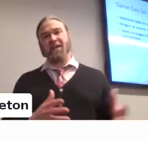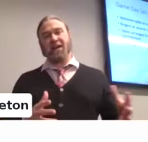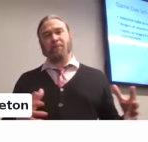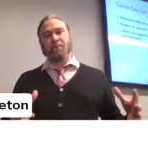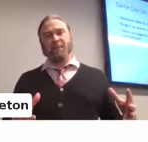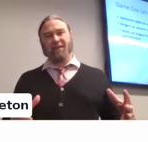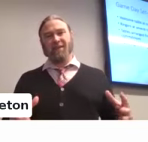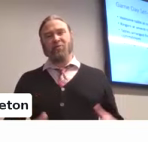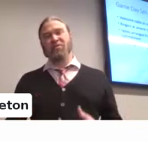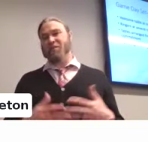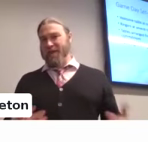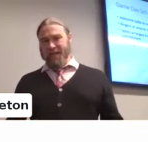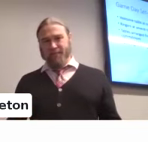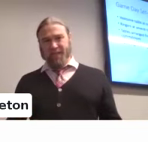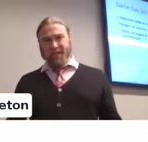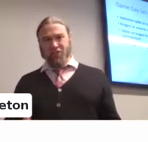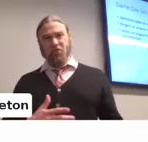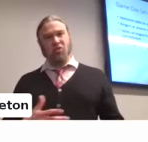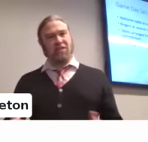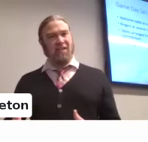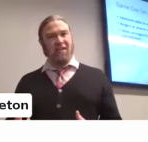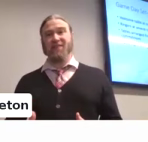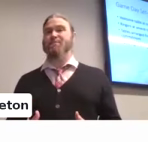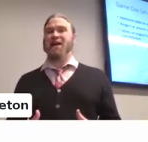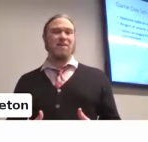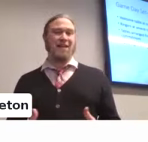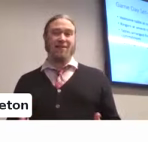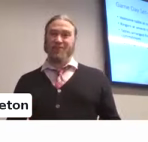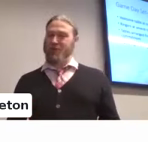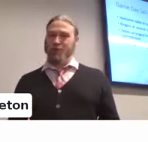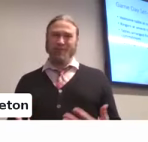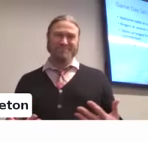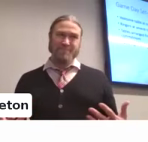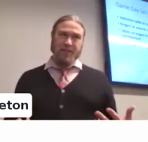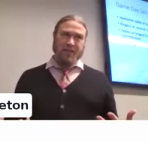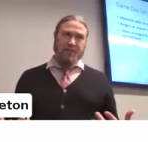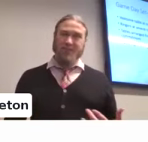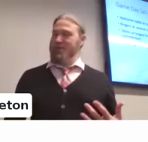There are a couple gaming clubs.